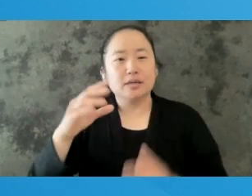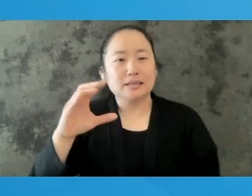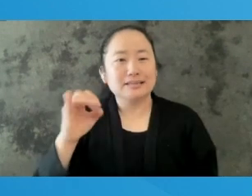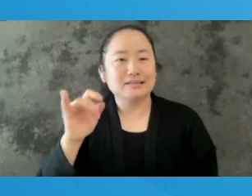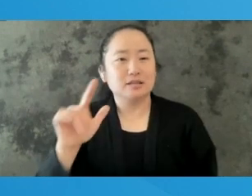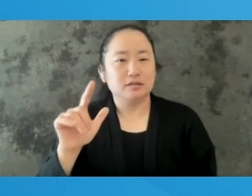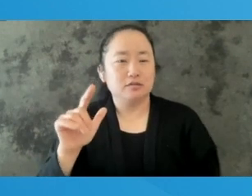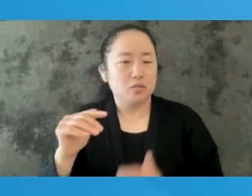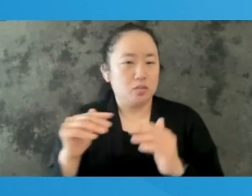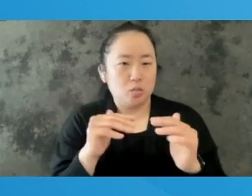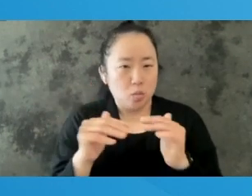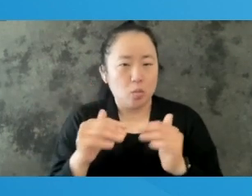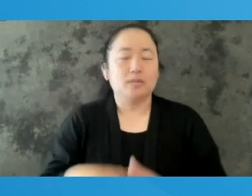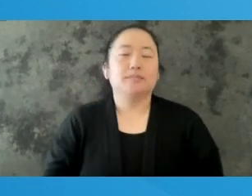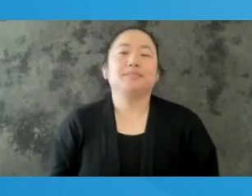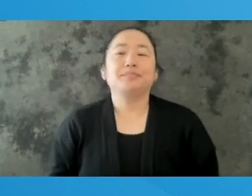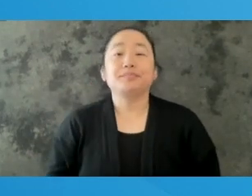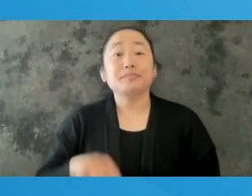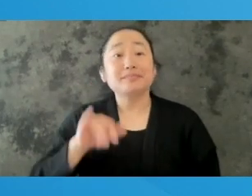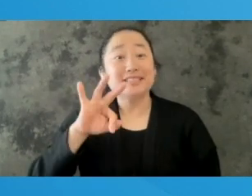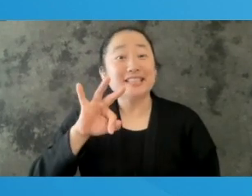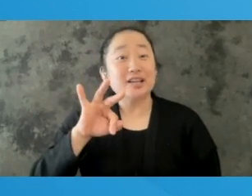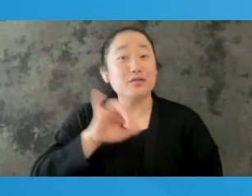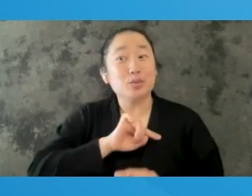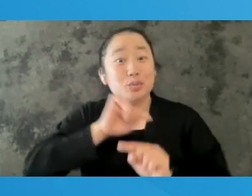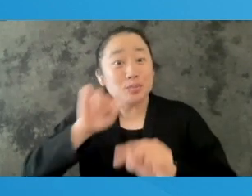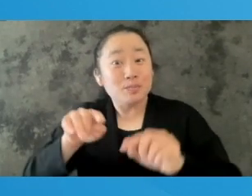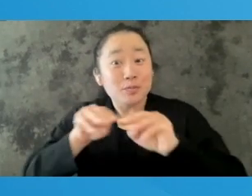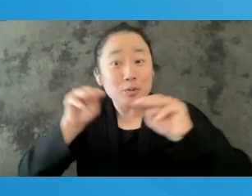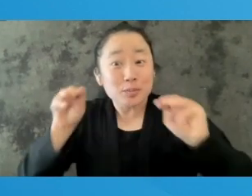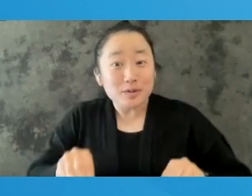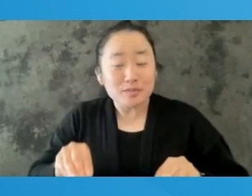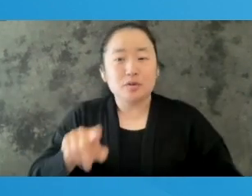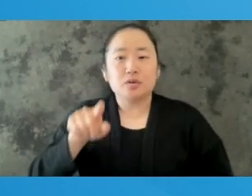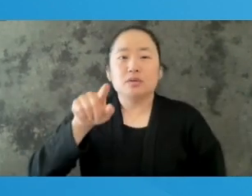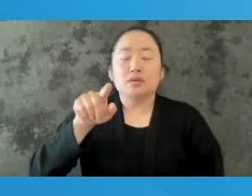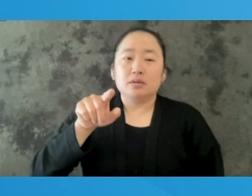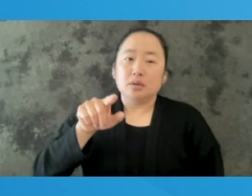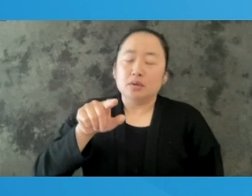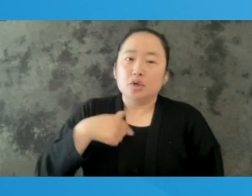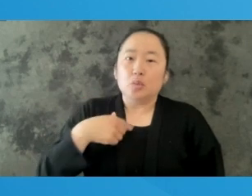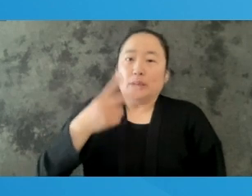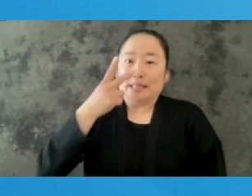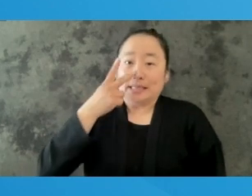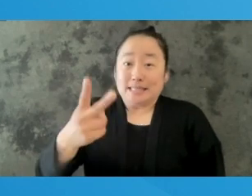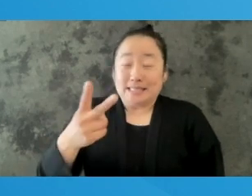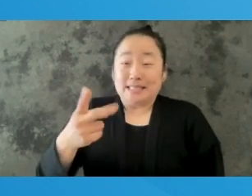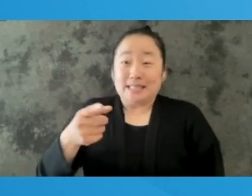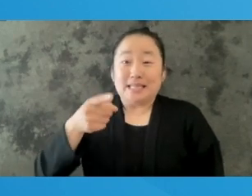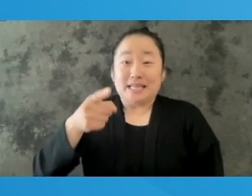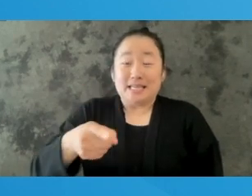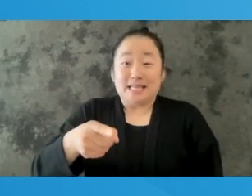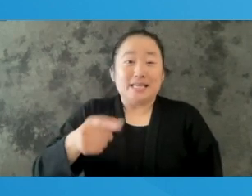And if you were here at the museum, you would see that this work goes from floor to ceiling. It's monumental.